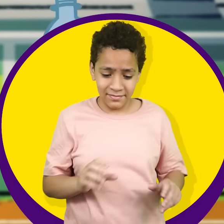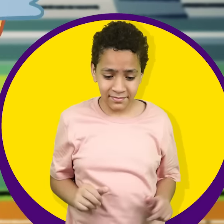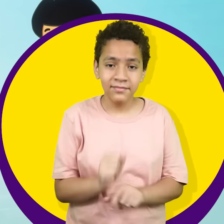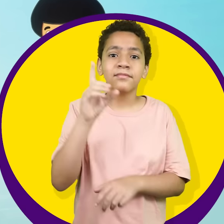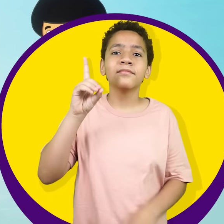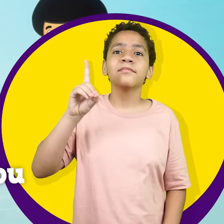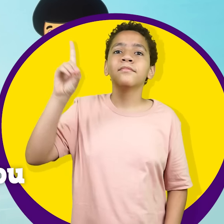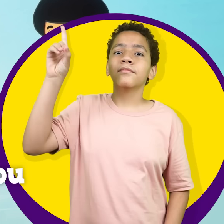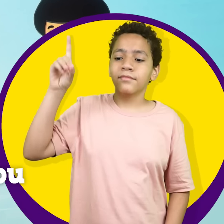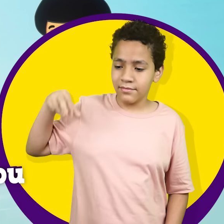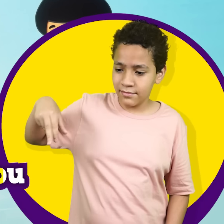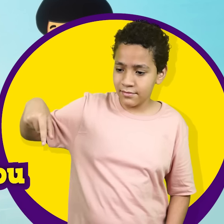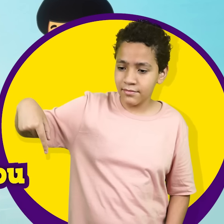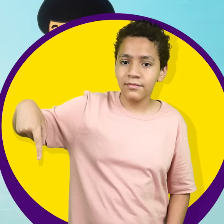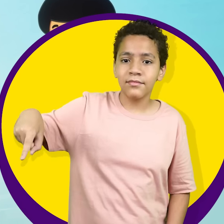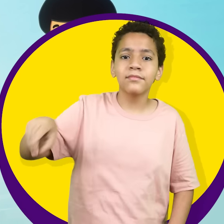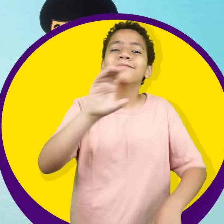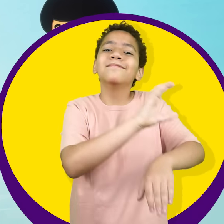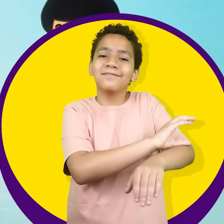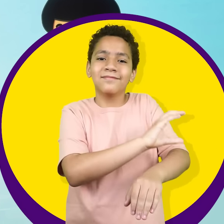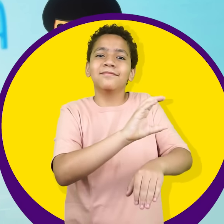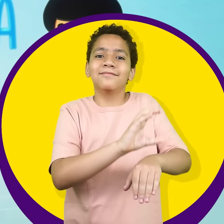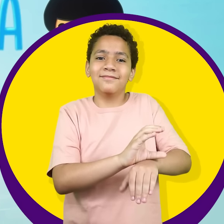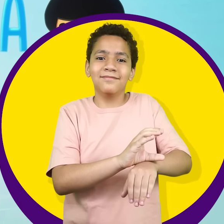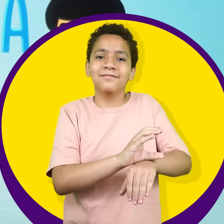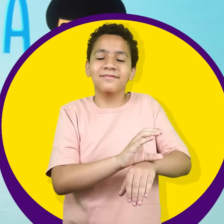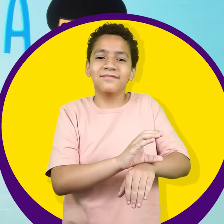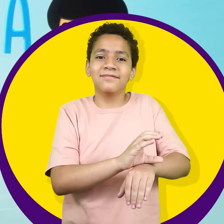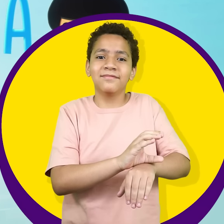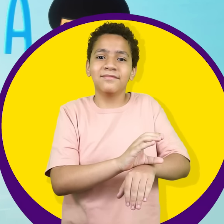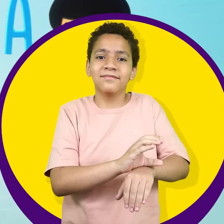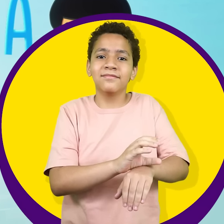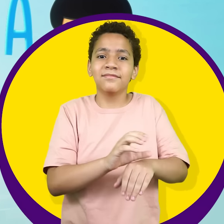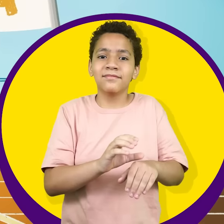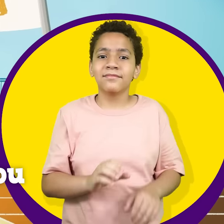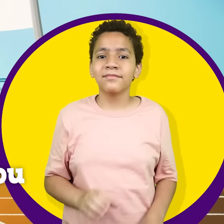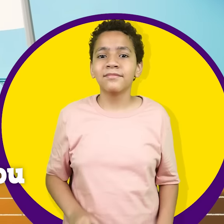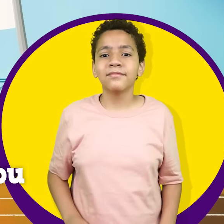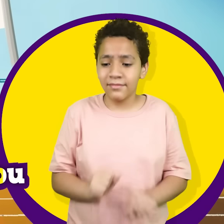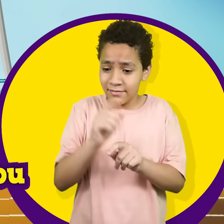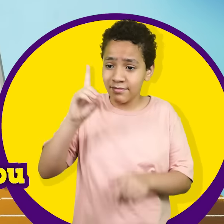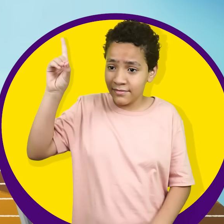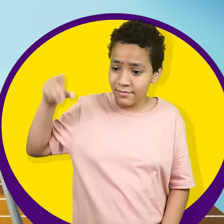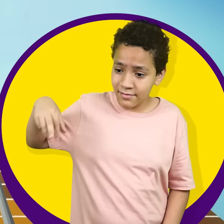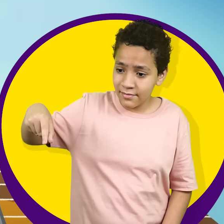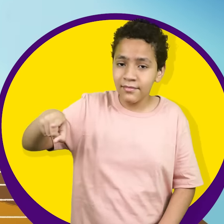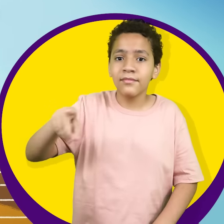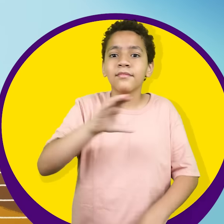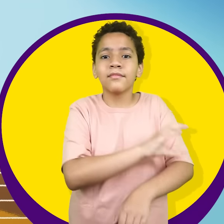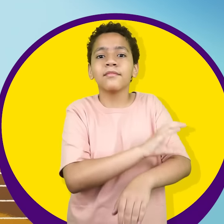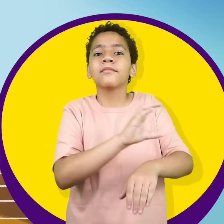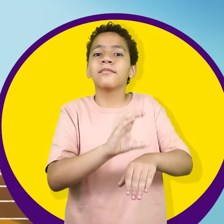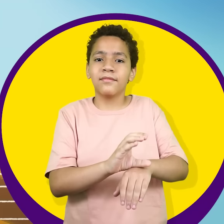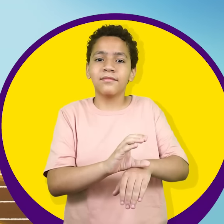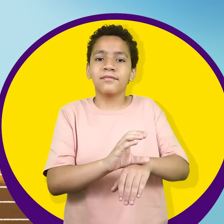GLORY TO GOD WALKING I'M GOING TO CANAAN GLORY TO GOD WALKING I'M GOING TO CANAAN